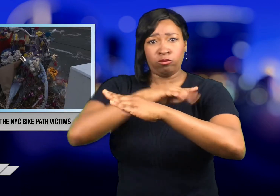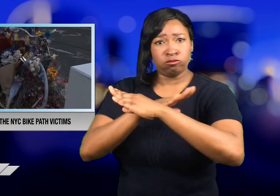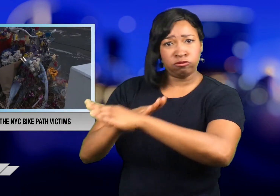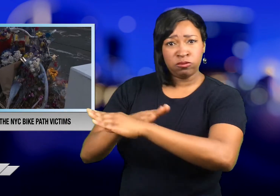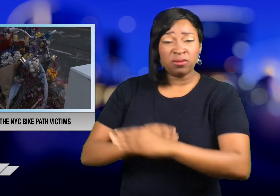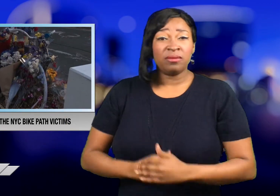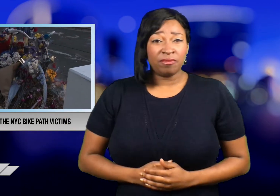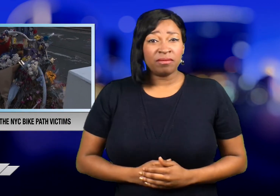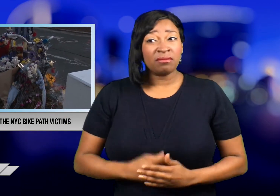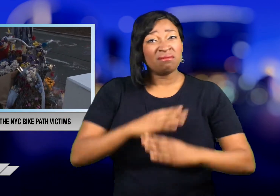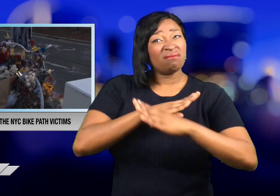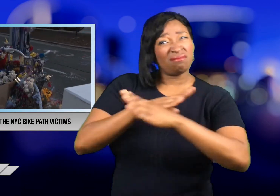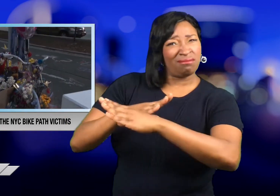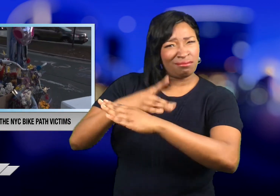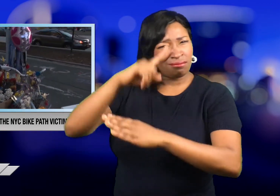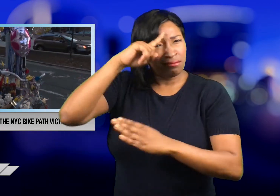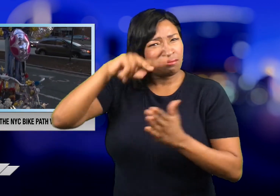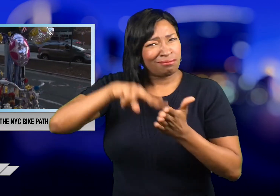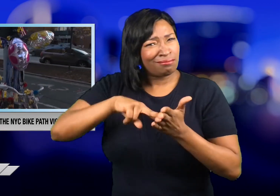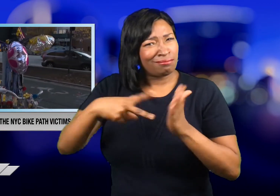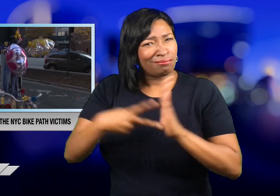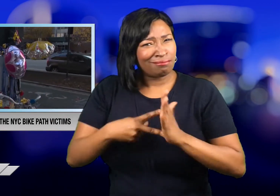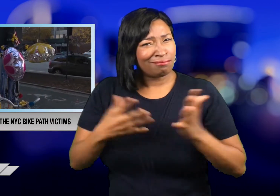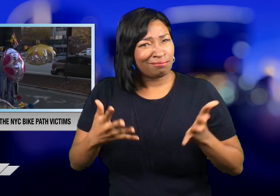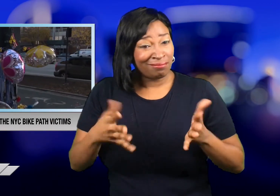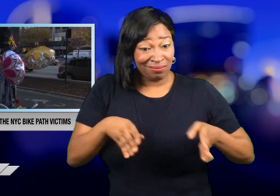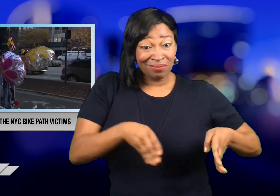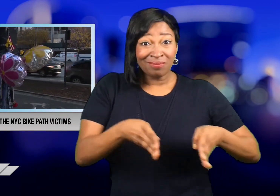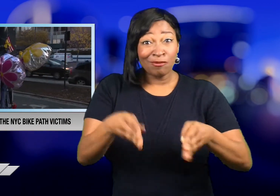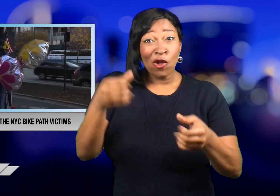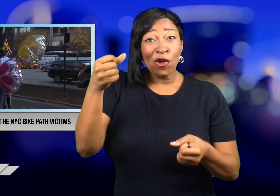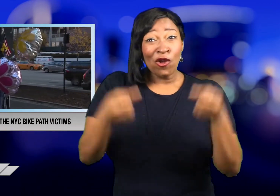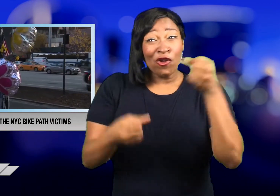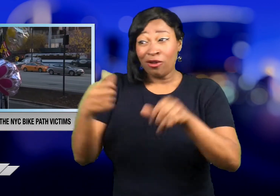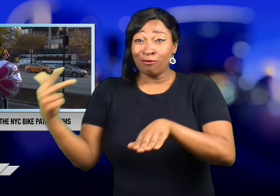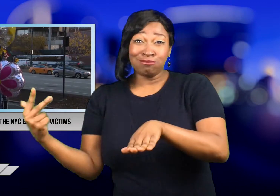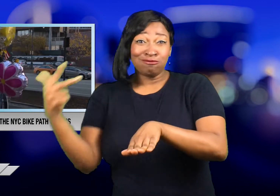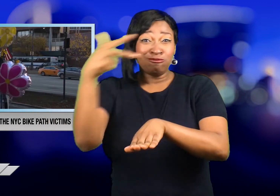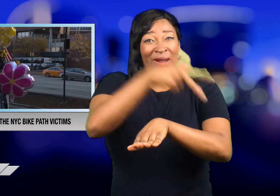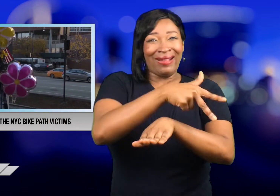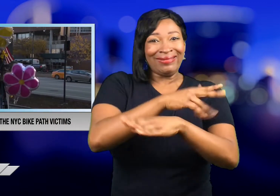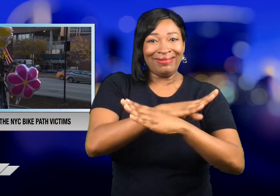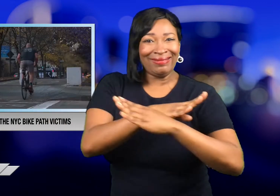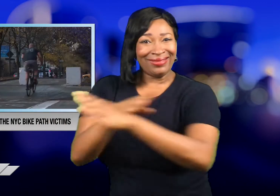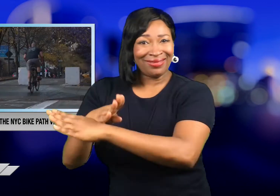They are intended to keep vehicles from accessing the path.